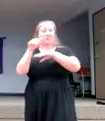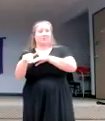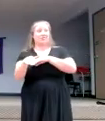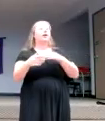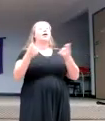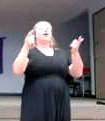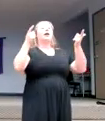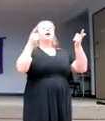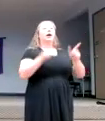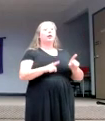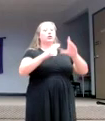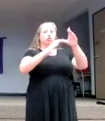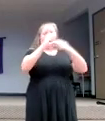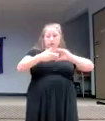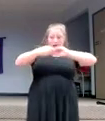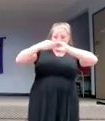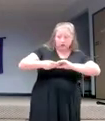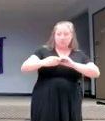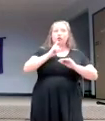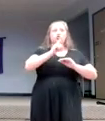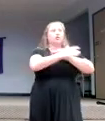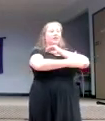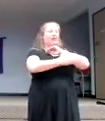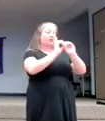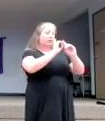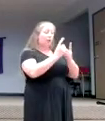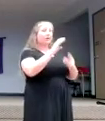board, we are working hand-in-hand with the County Department of Environmental Health.